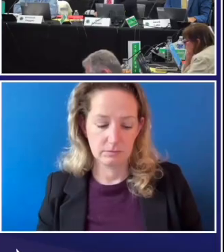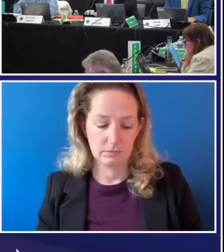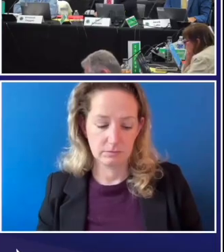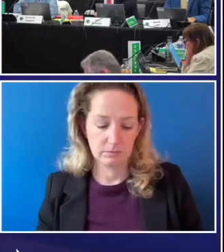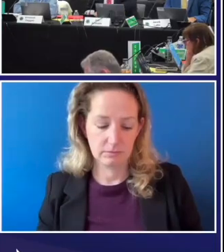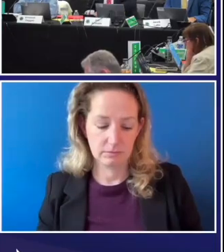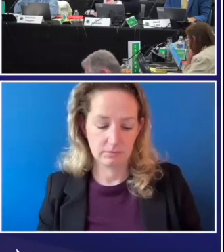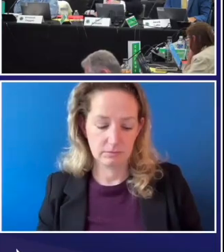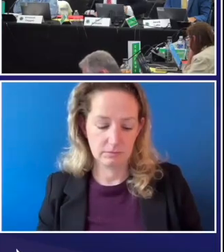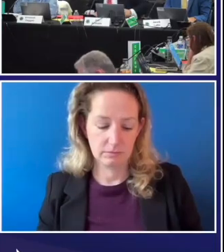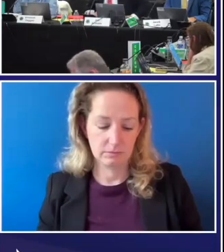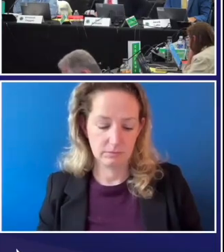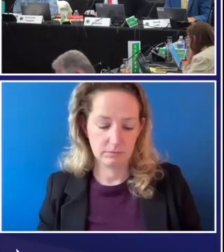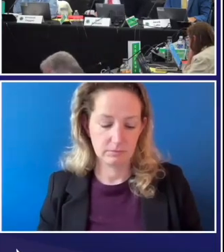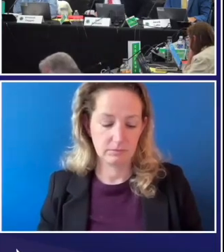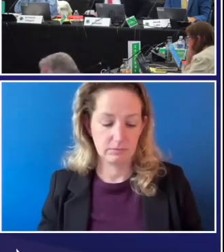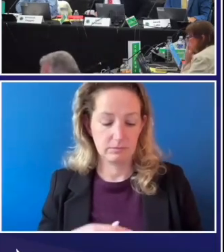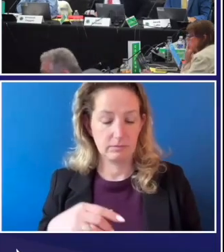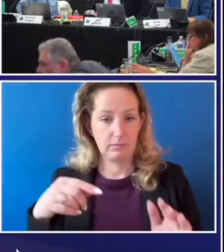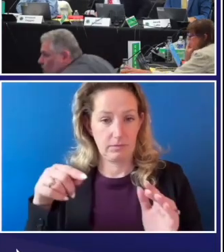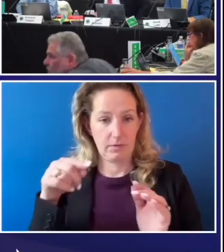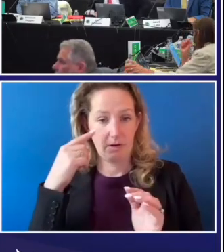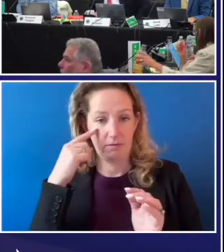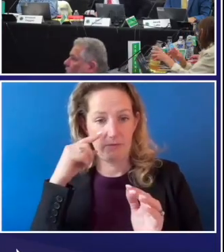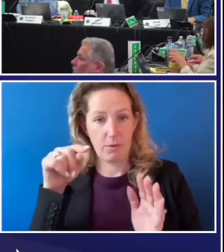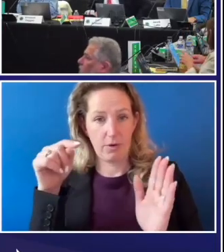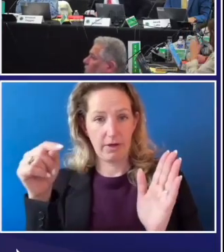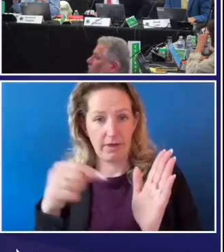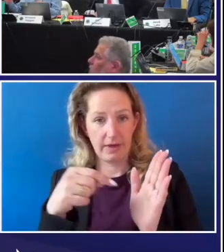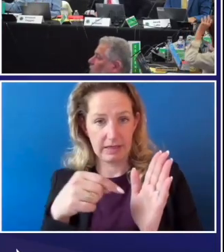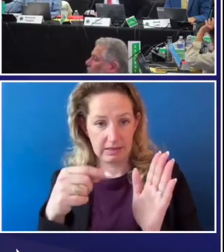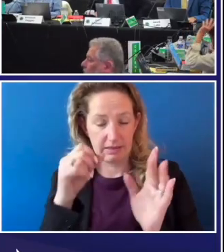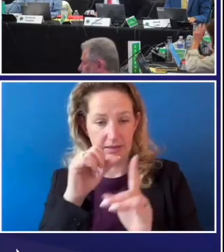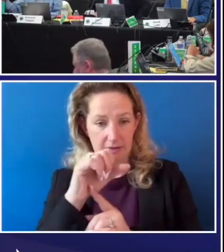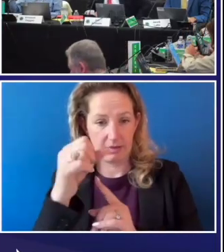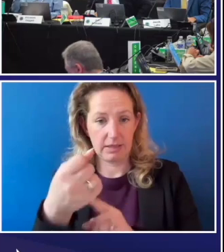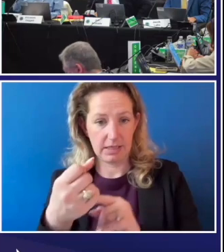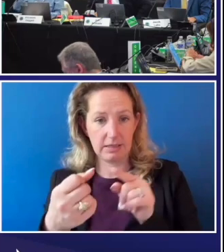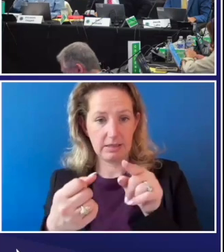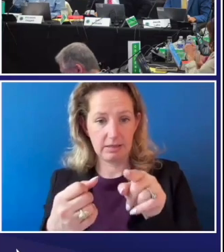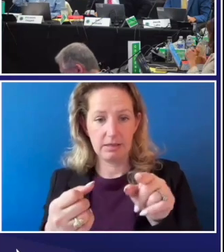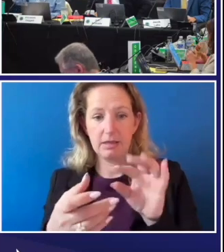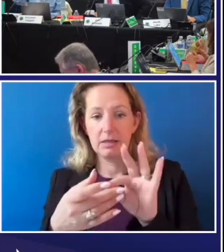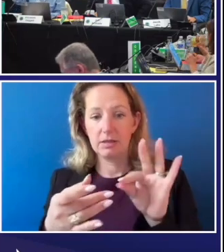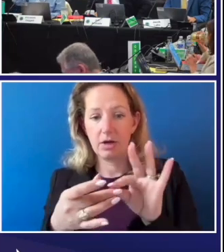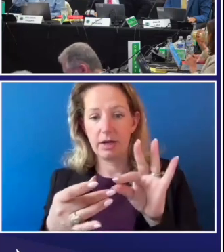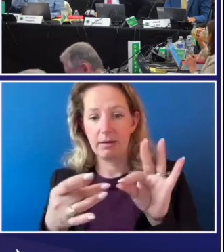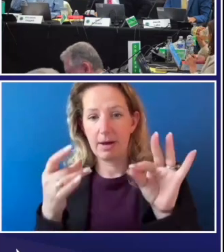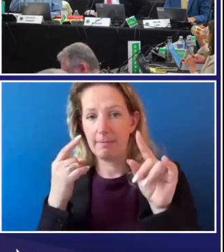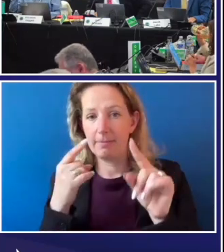So in this, in this instance, um, this retirement religious mission, um, uh, with